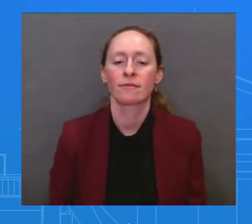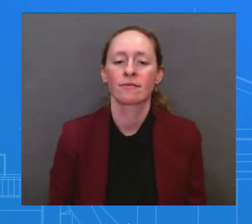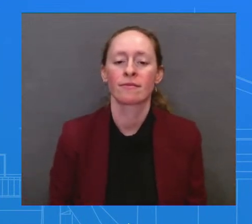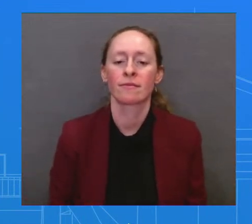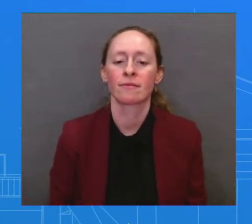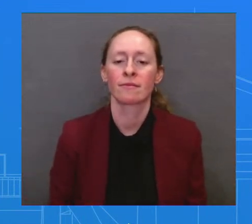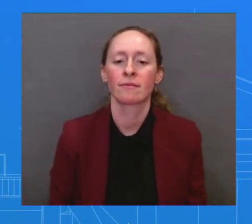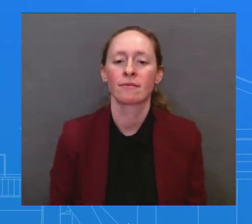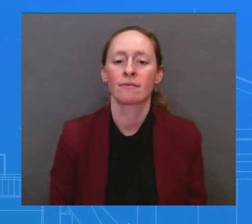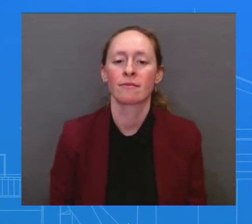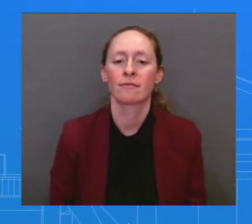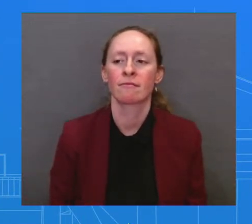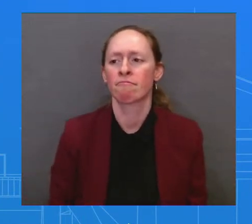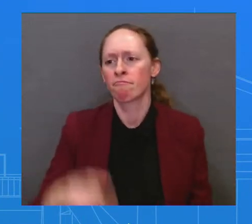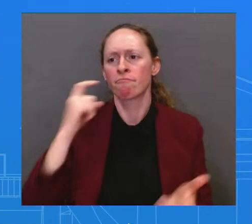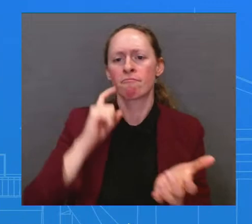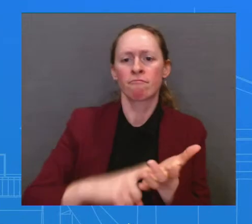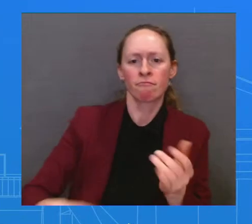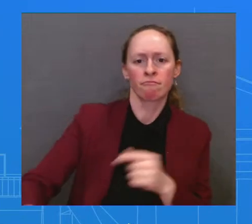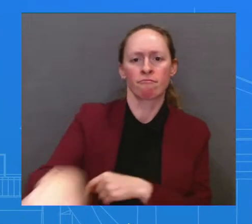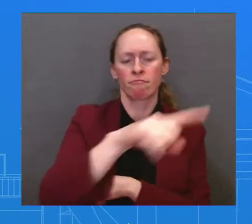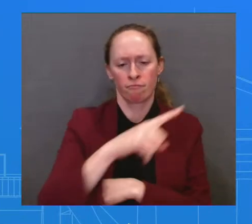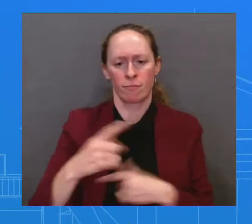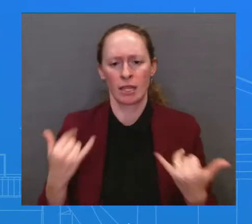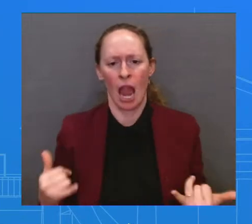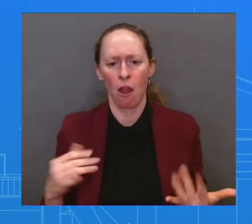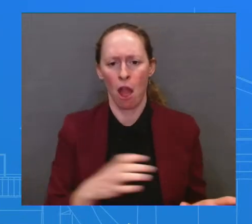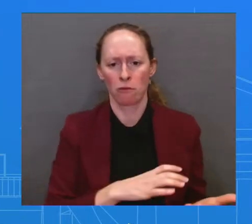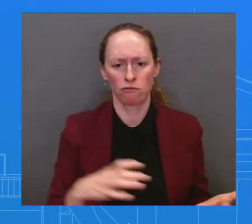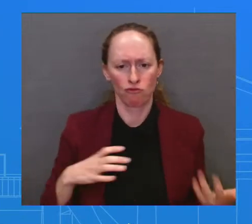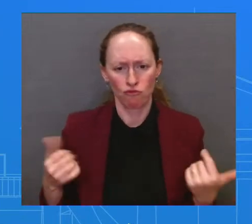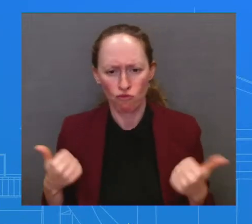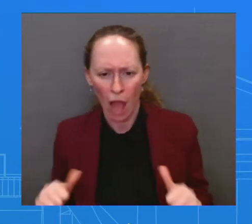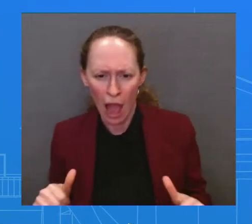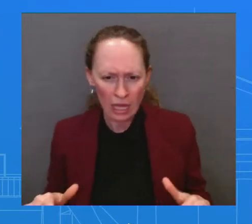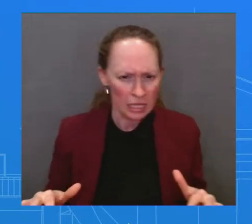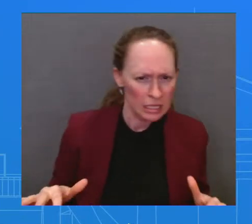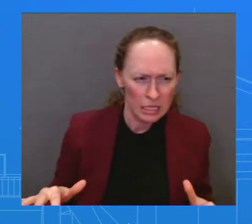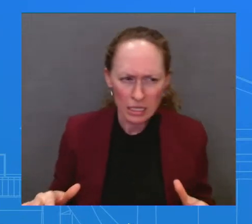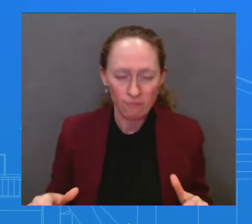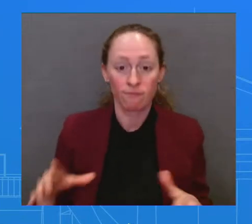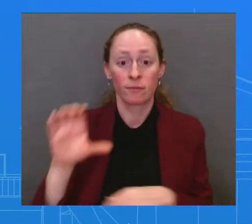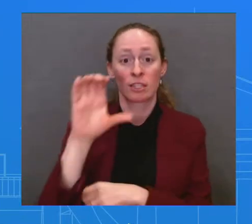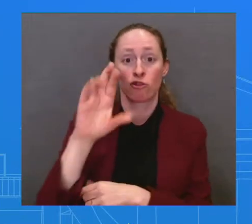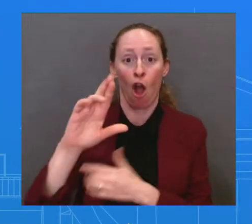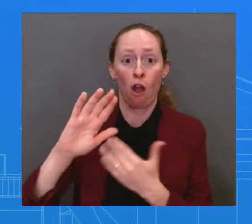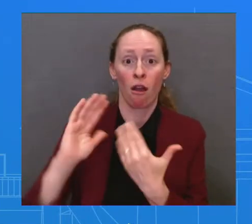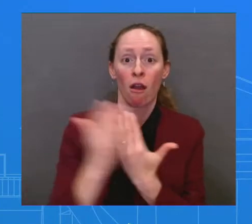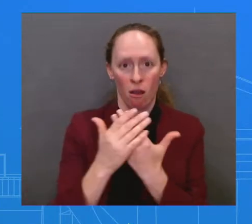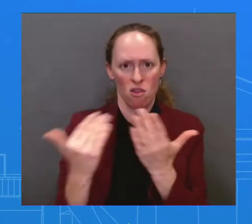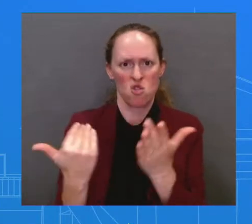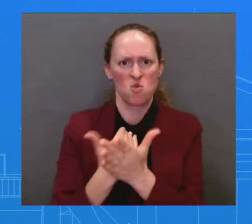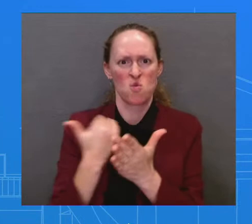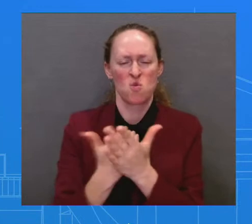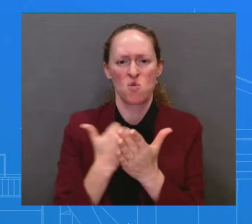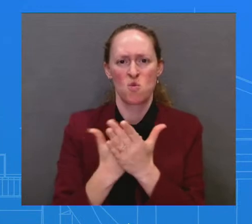put forth a piece of legislation -- a CR, a resolution -- that does the opposite of what we're trying to do when we're trying to fight fentanyl -- right?